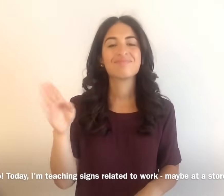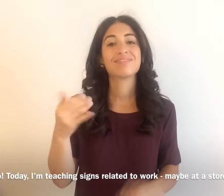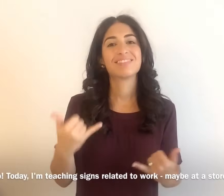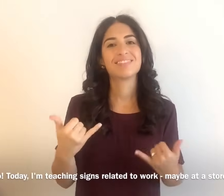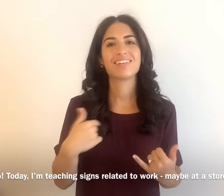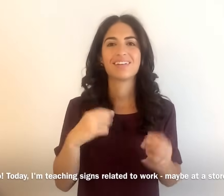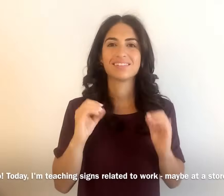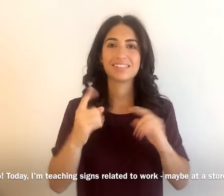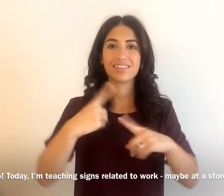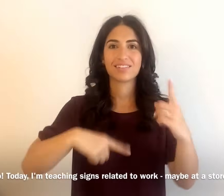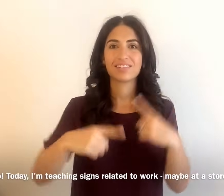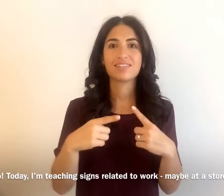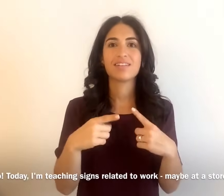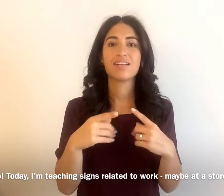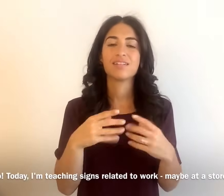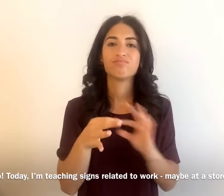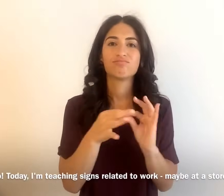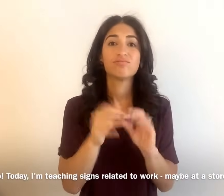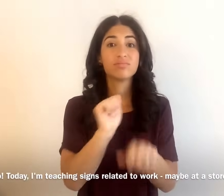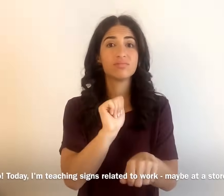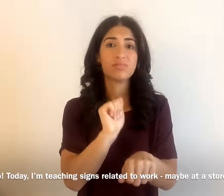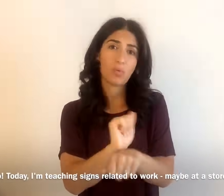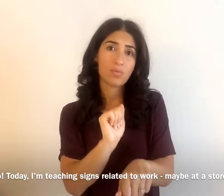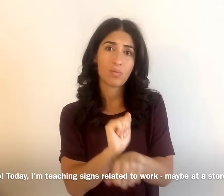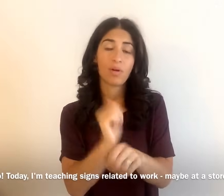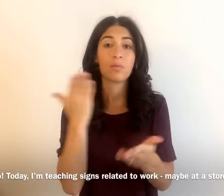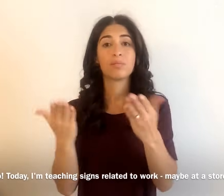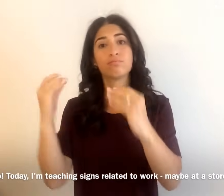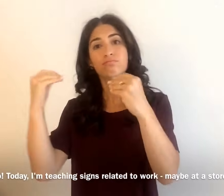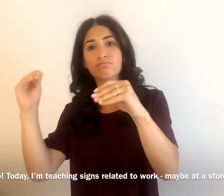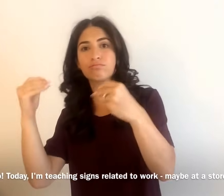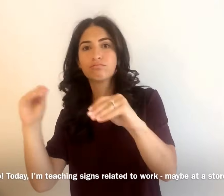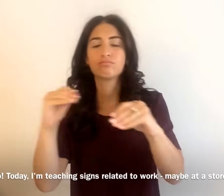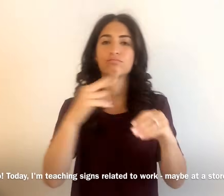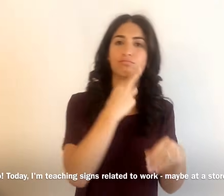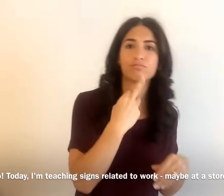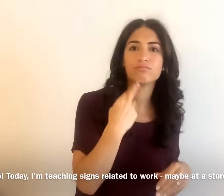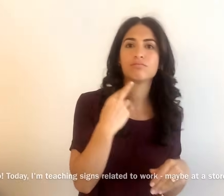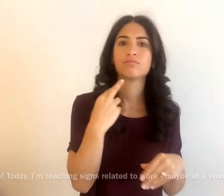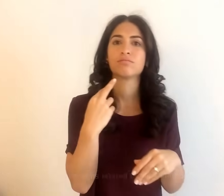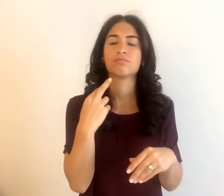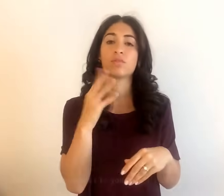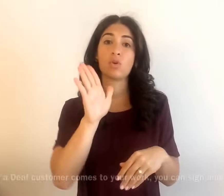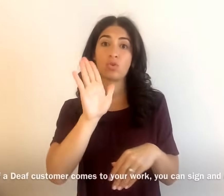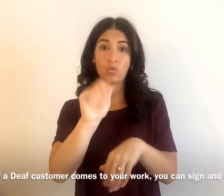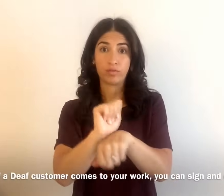Hello, today we're going to learn signs related to work -- maybe in a store or a